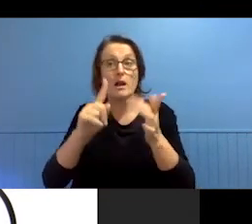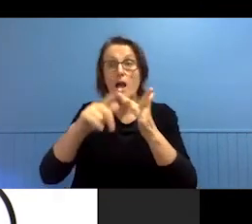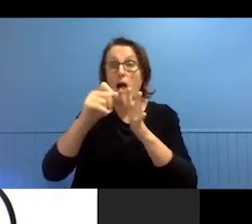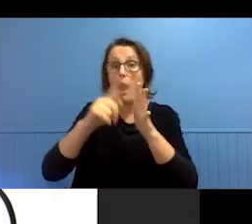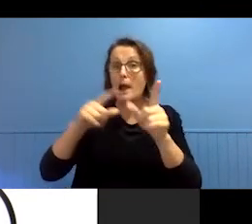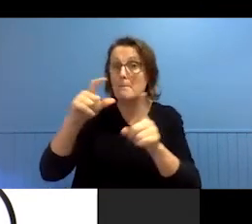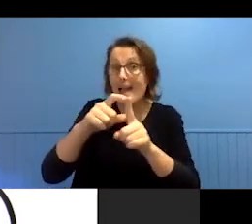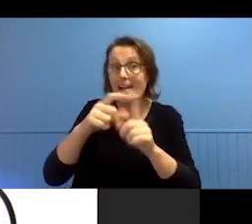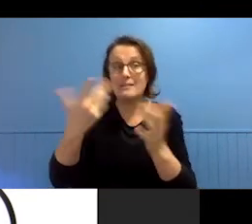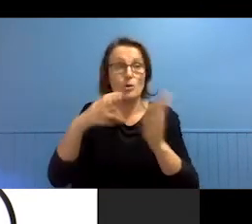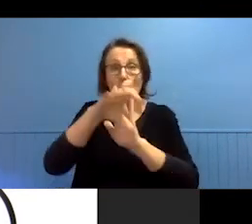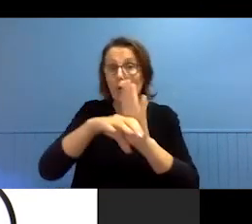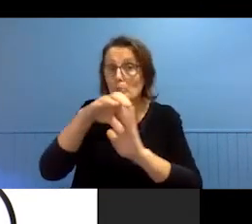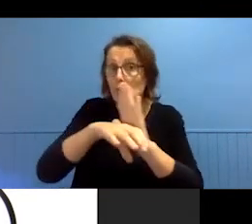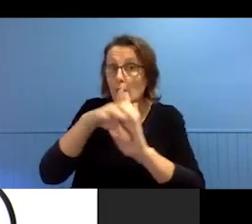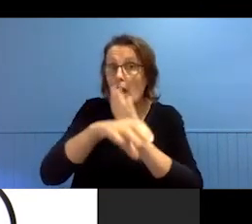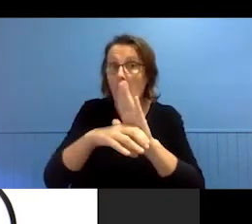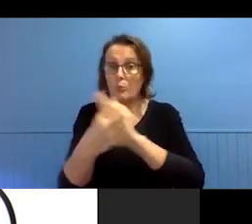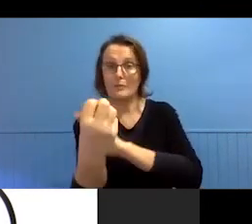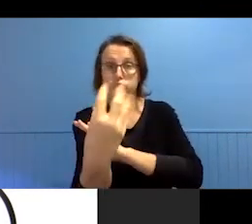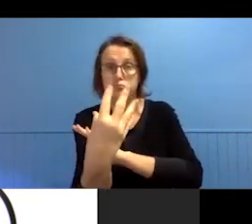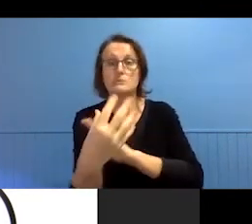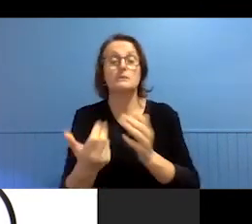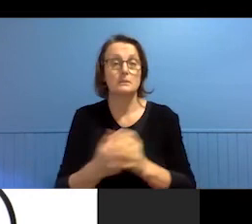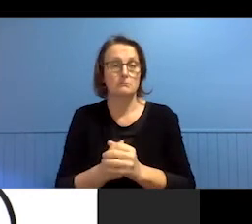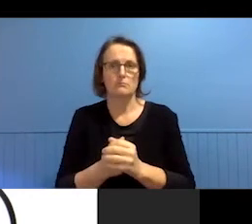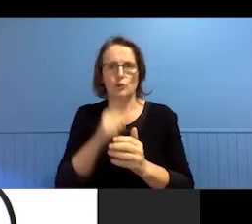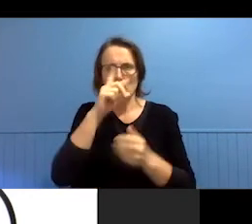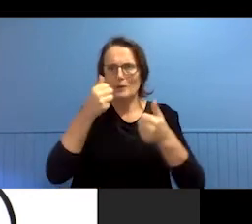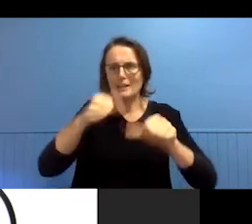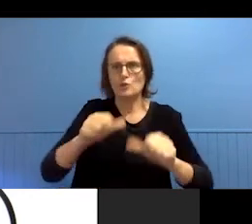webcam, you can use one of these microphones to really increase the